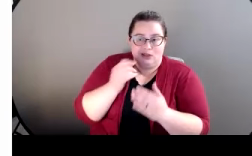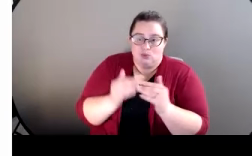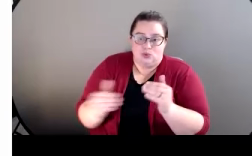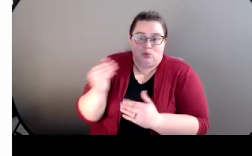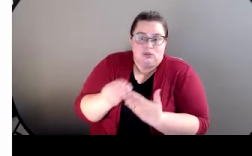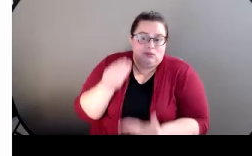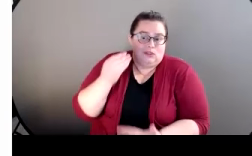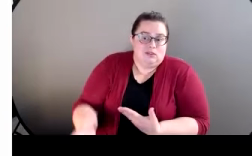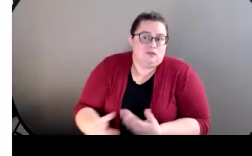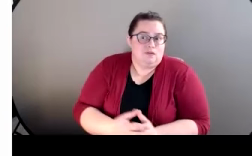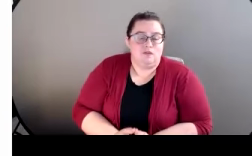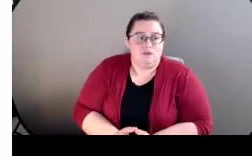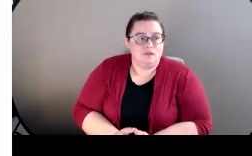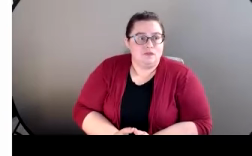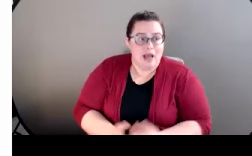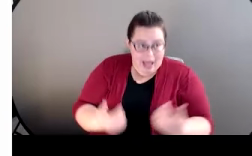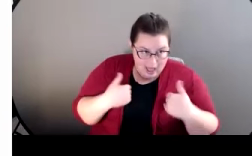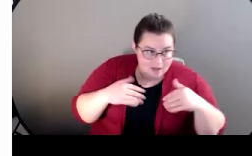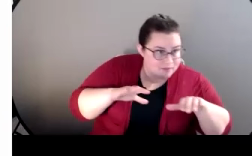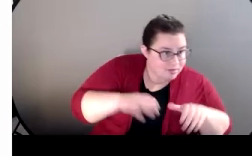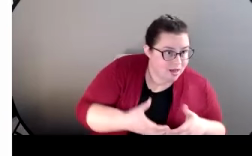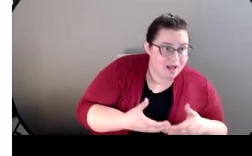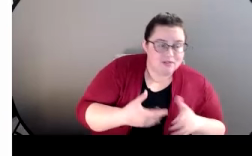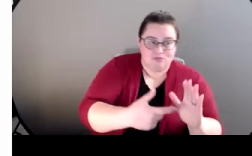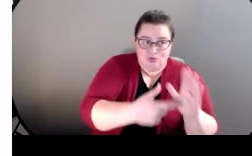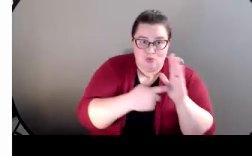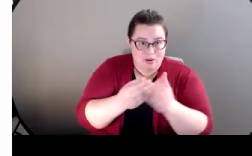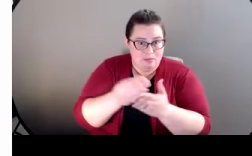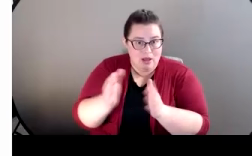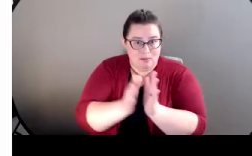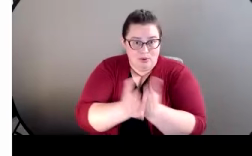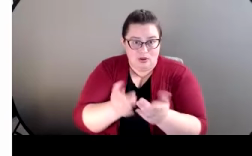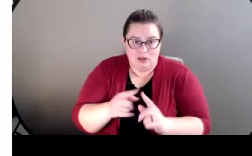So they had a class. They were supposed to purchase the textbook, and they just didn't because,